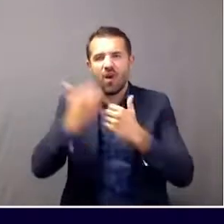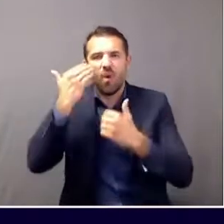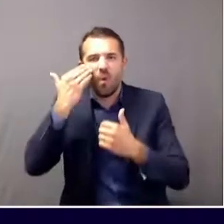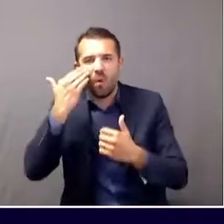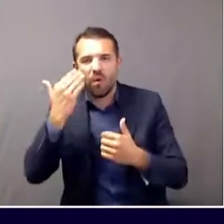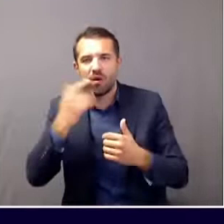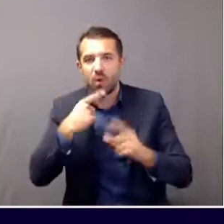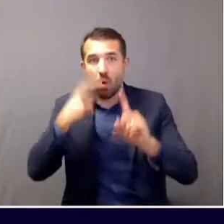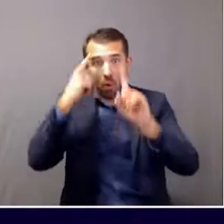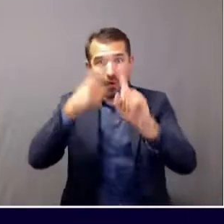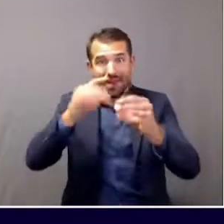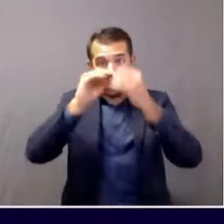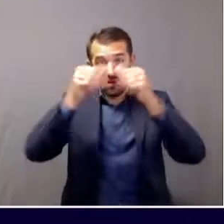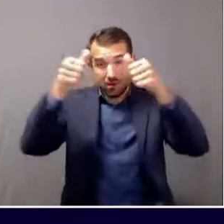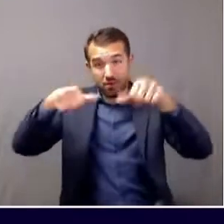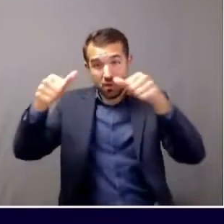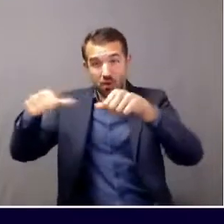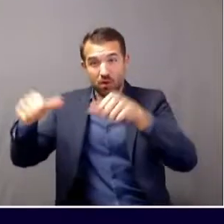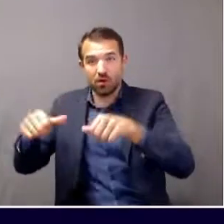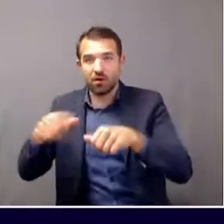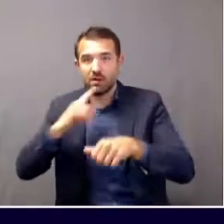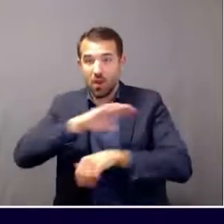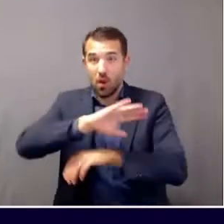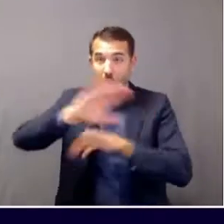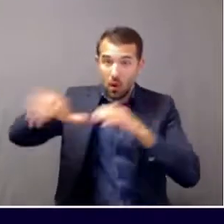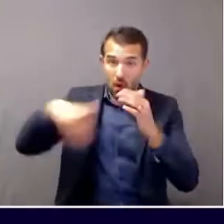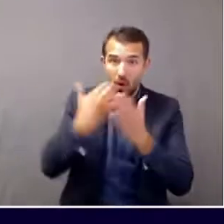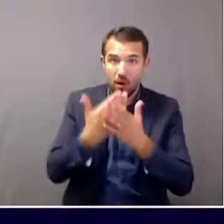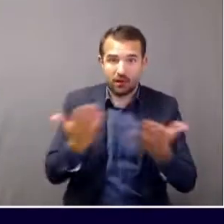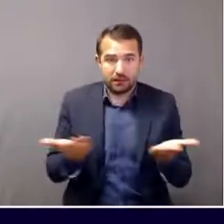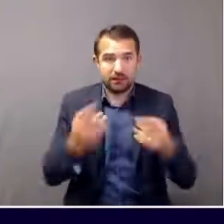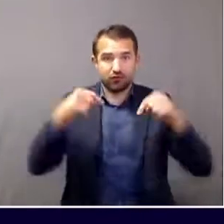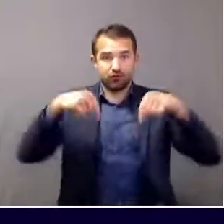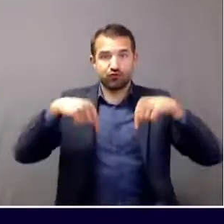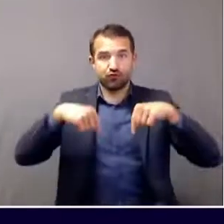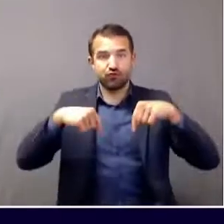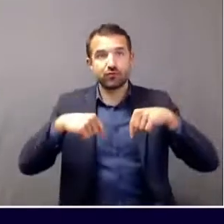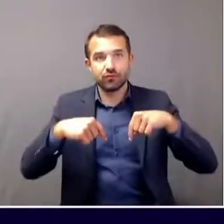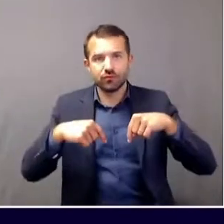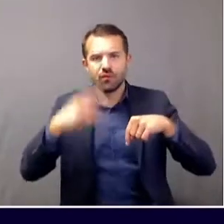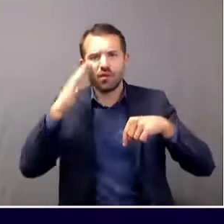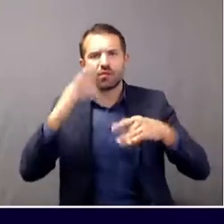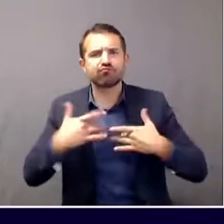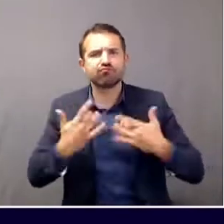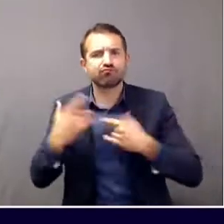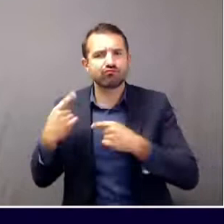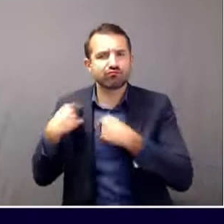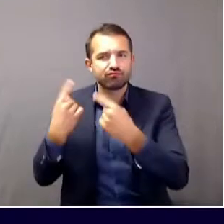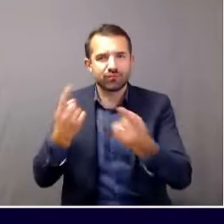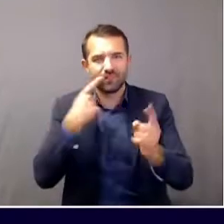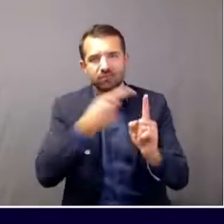everyone in the state as visibility into sit the same